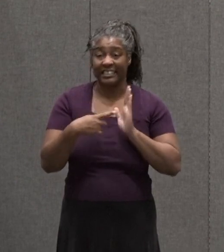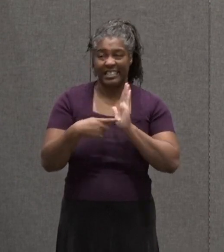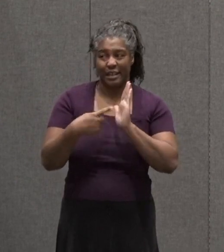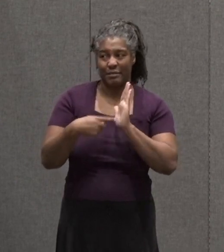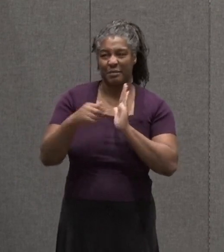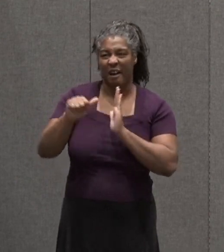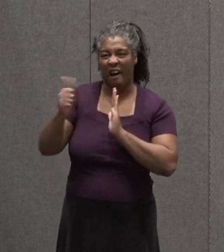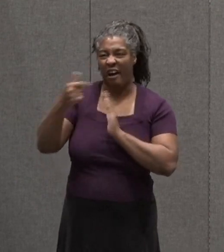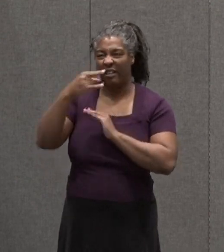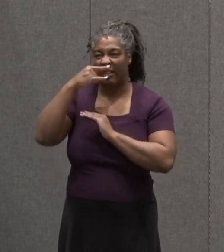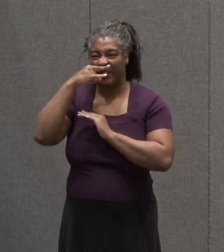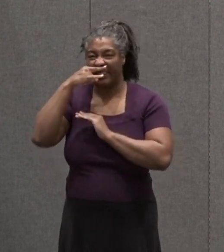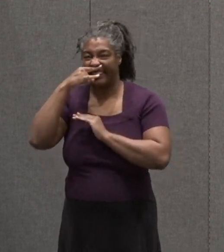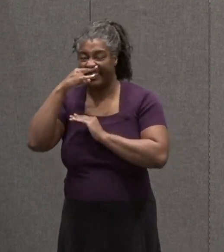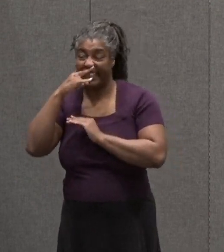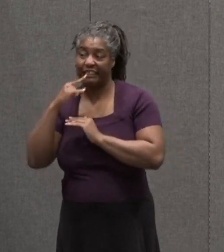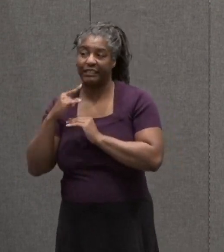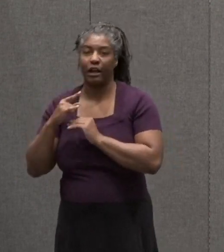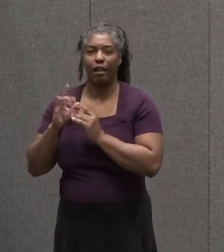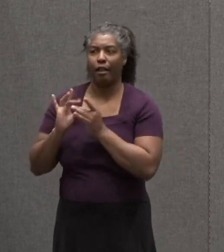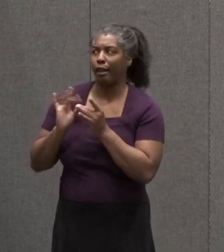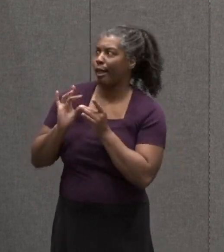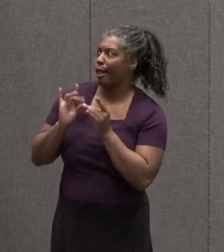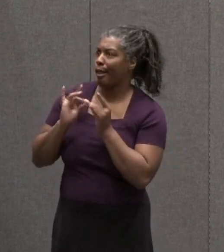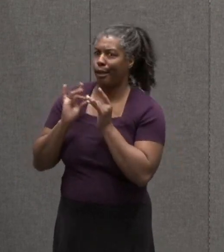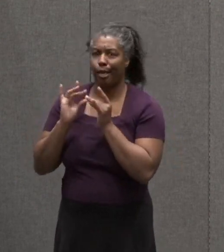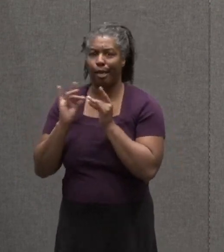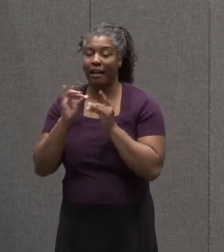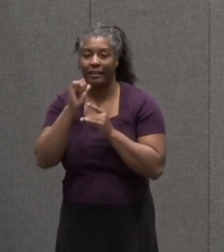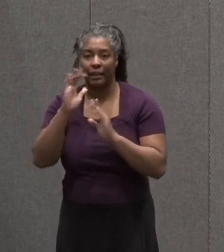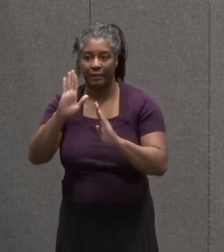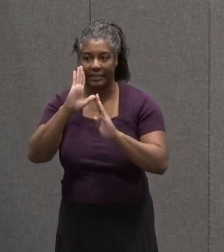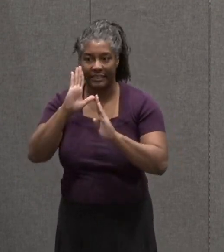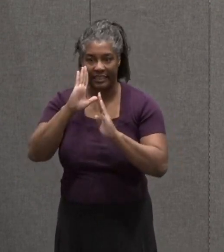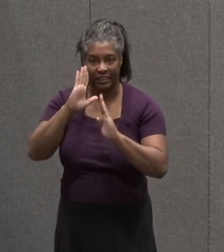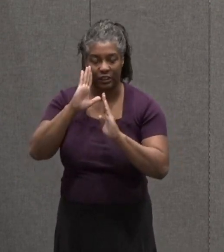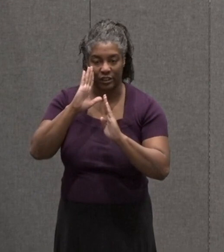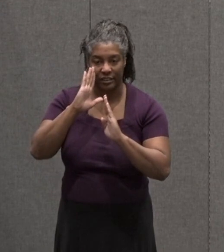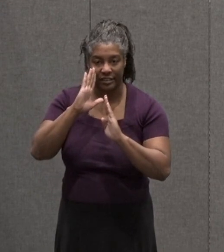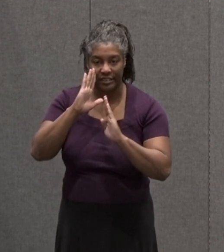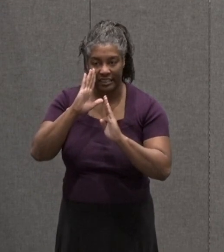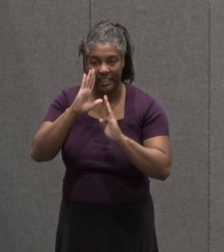and talked a lot then listen. So we had to design something that would allow them to listen.